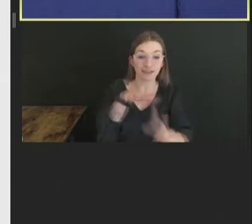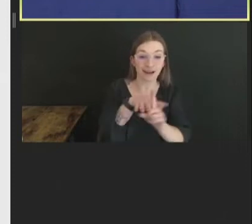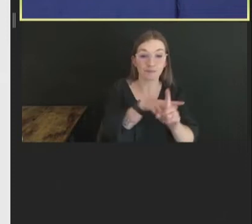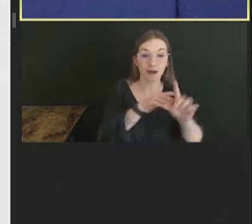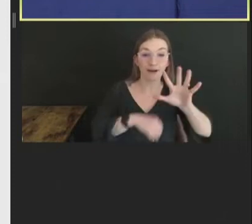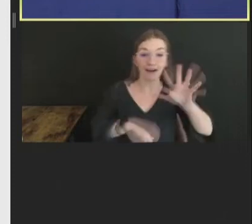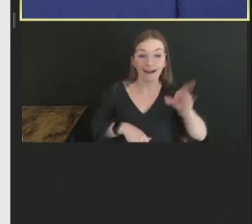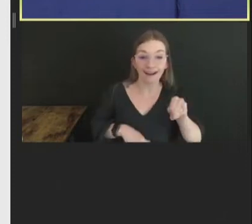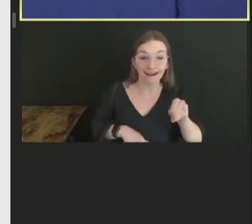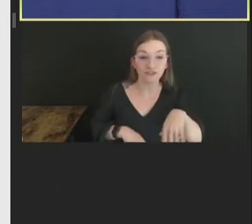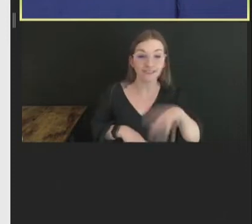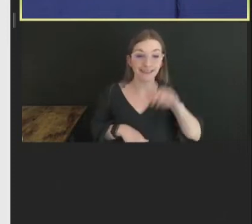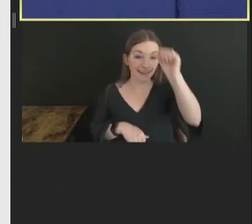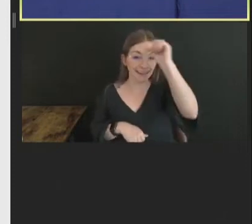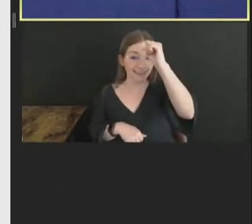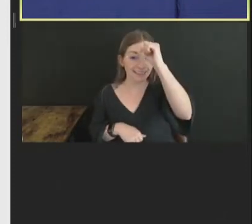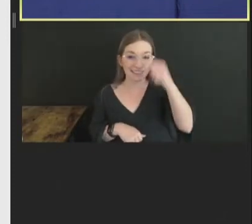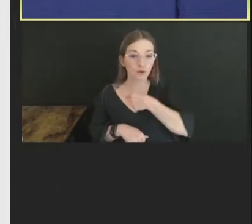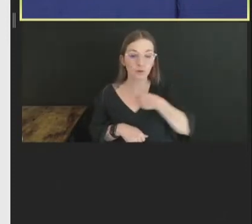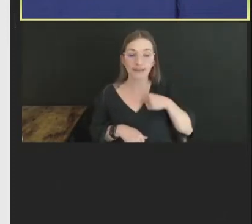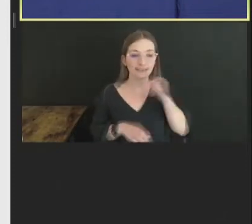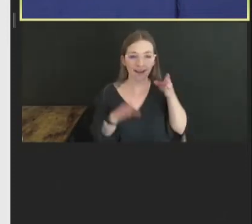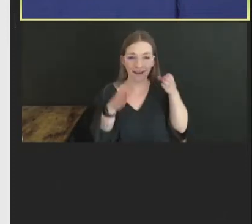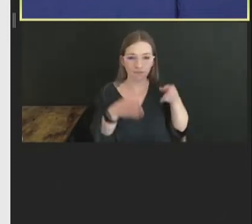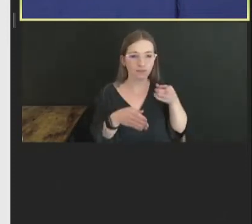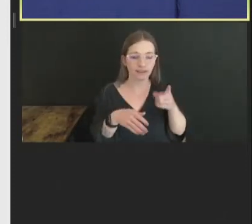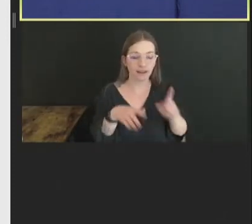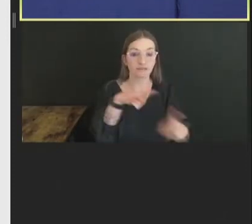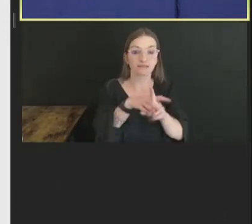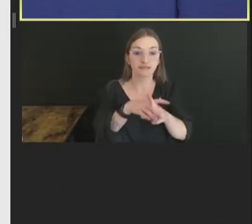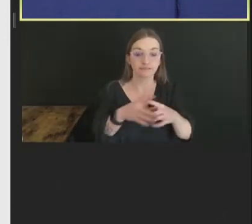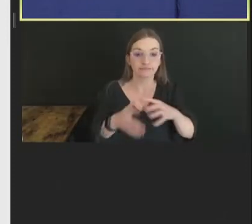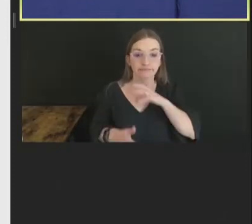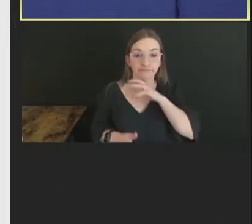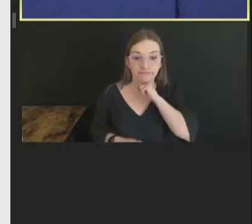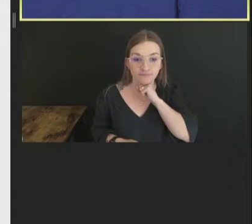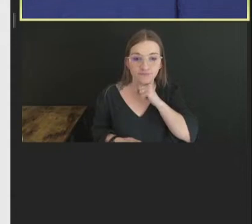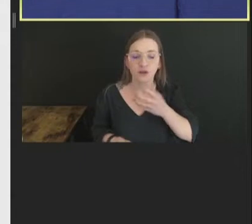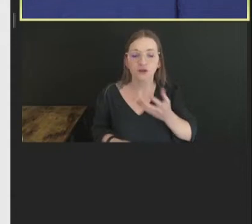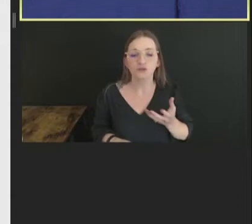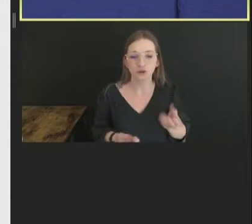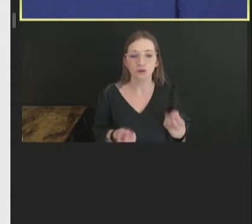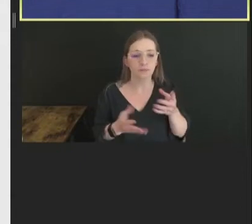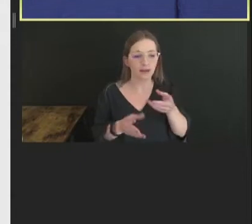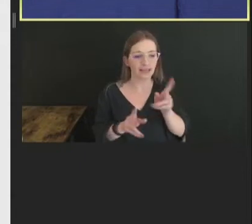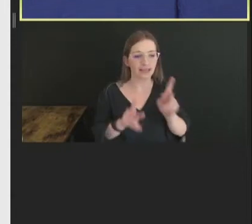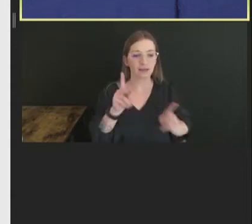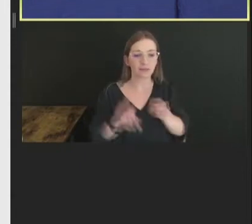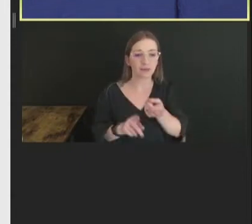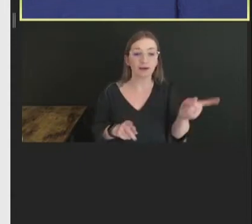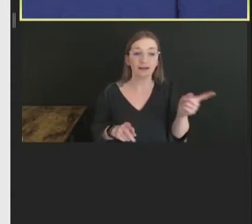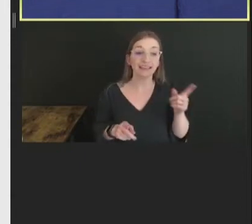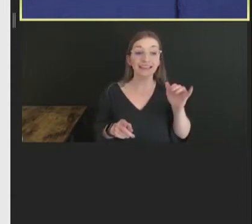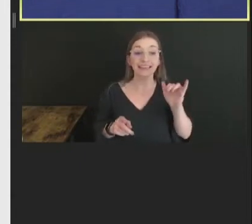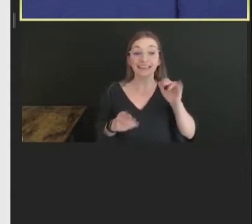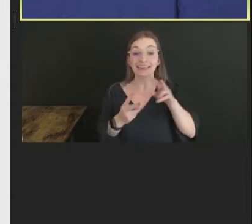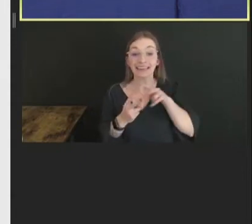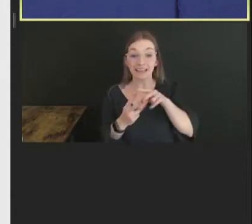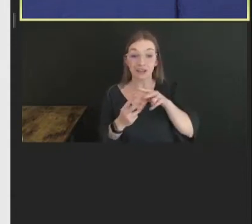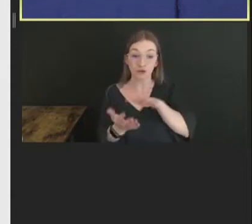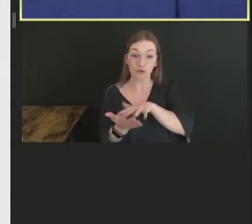both immuno competent and also immunocompromised, which is an very important population,